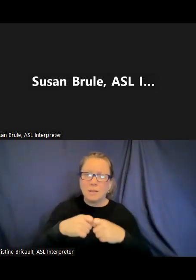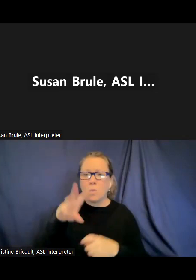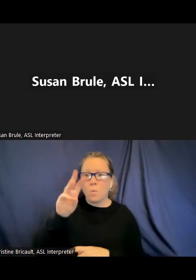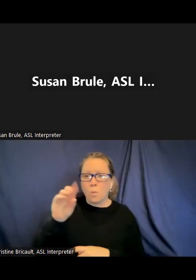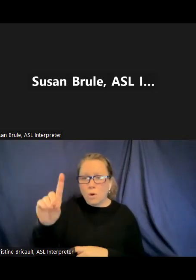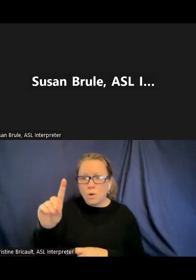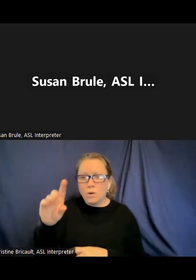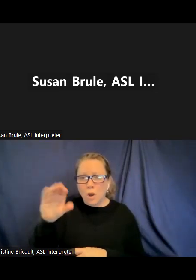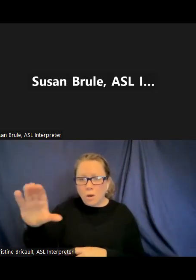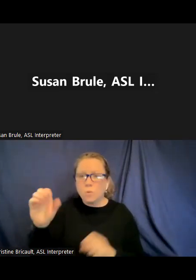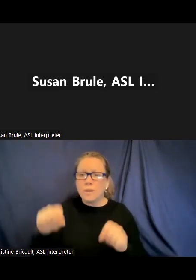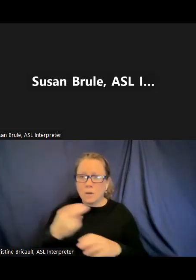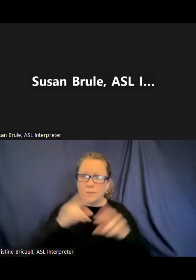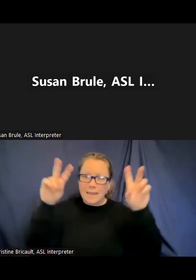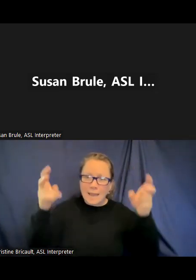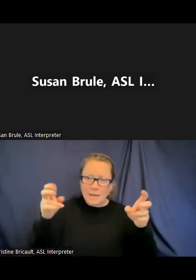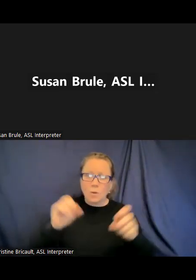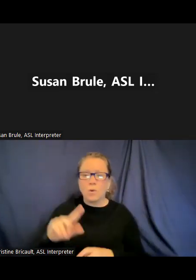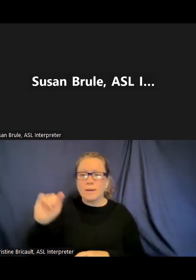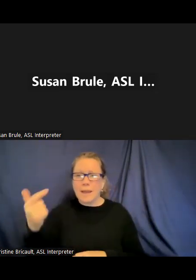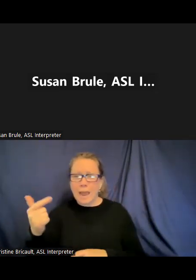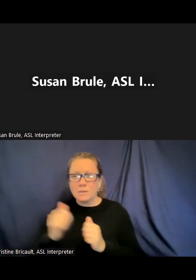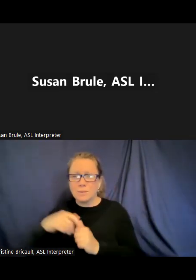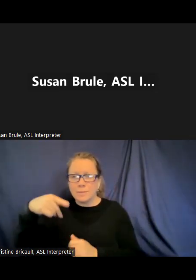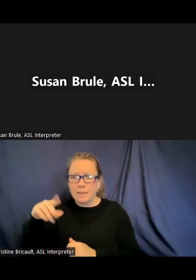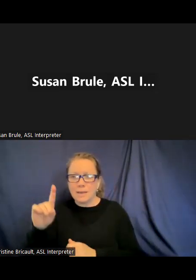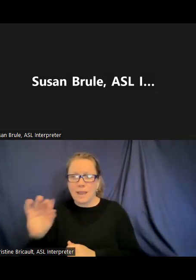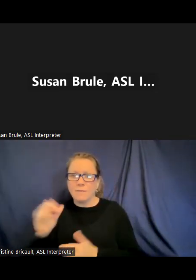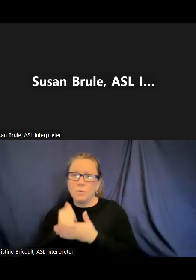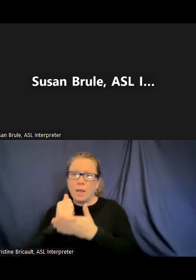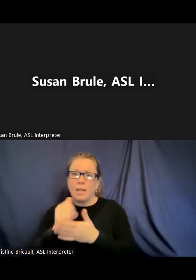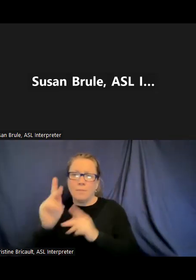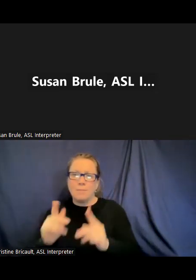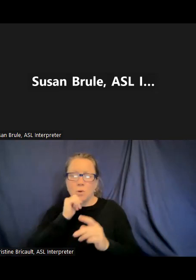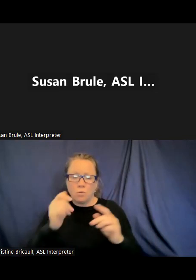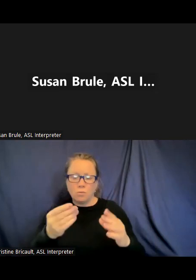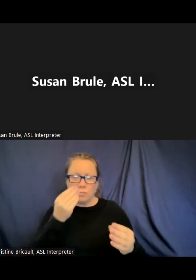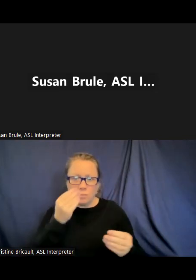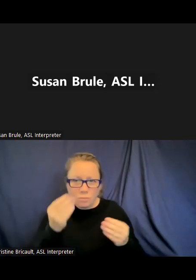Or tags in PDF to help people who use screen readers navigate the document.